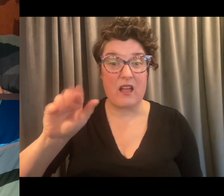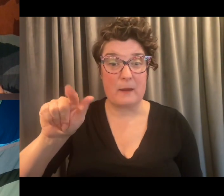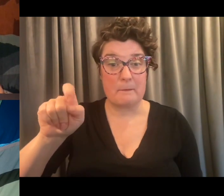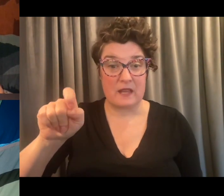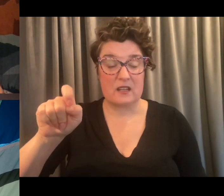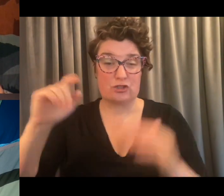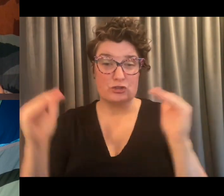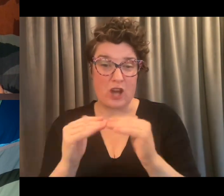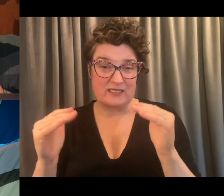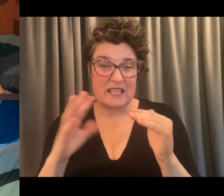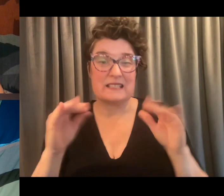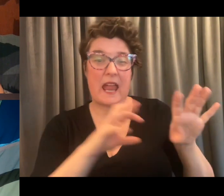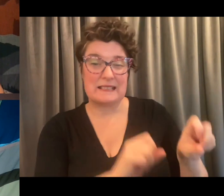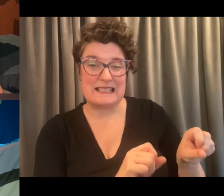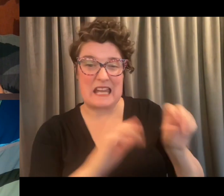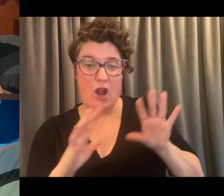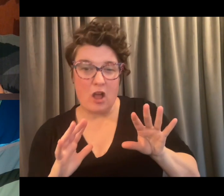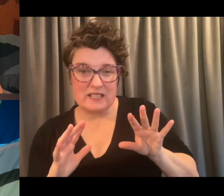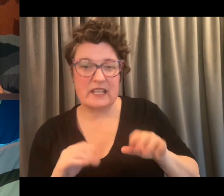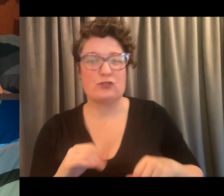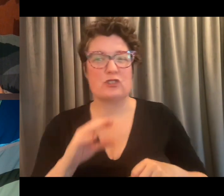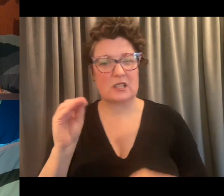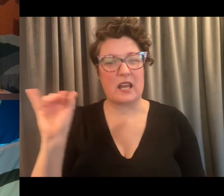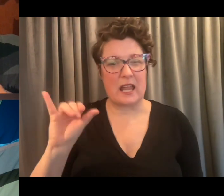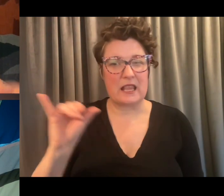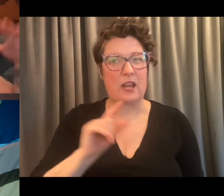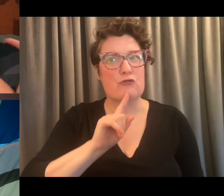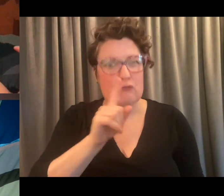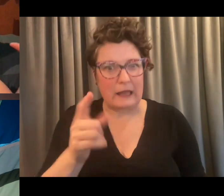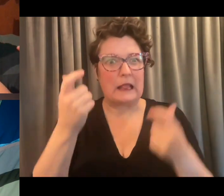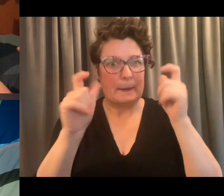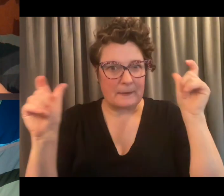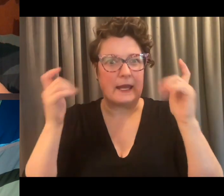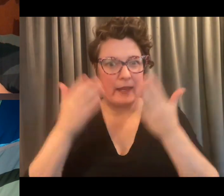decolonization and just like really big things that we're dealing with as a world